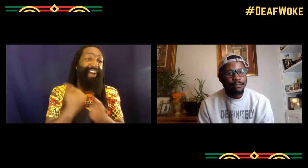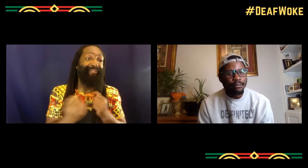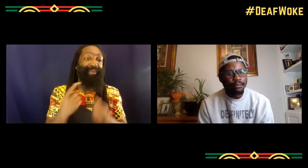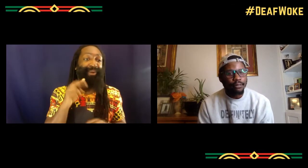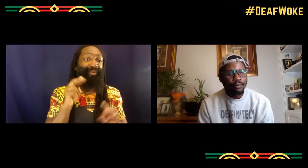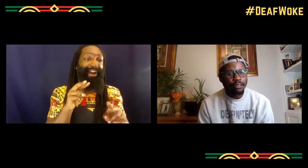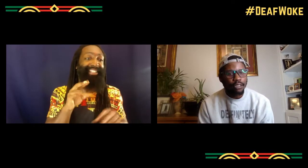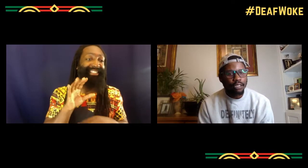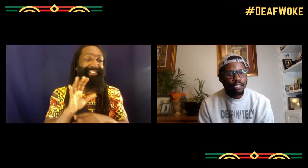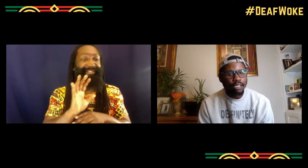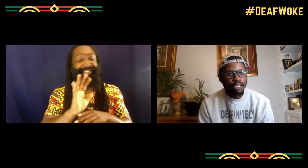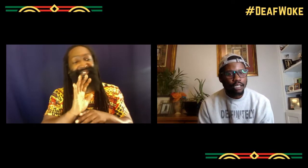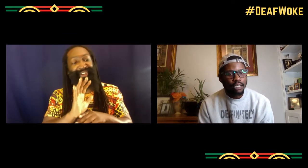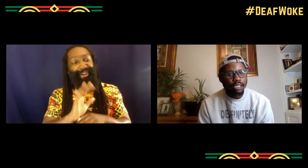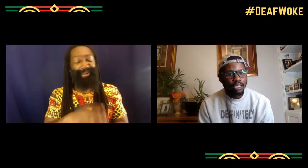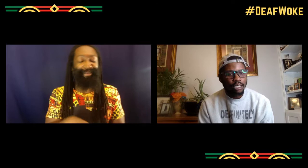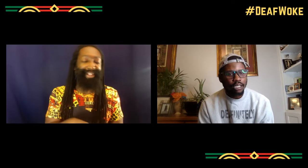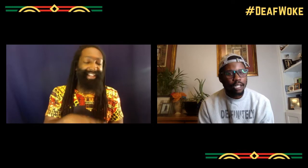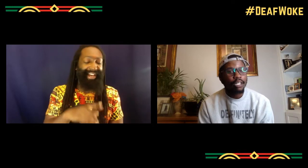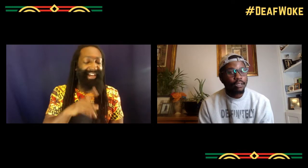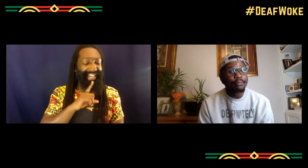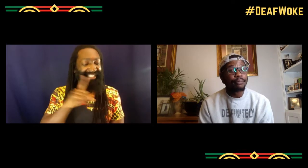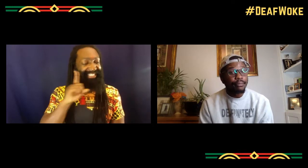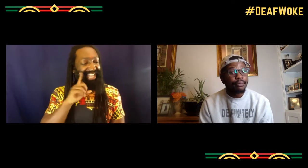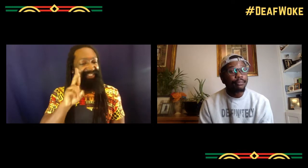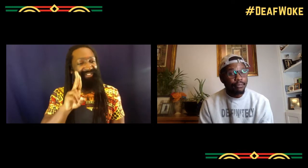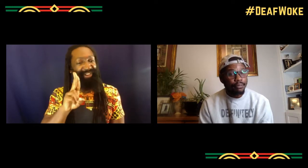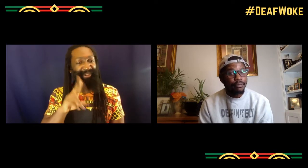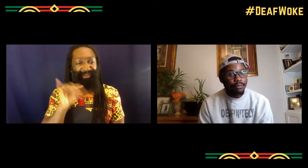It's funny, how everyone is watching, watching the video.